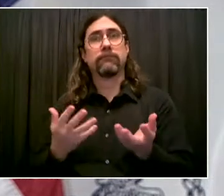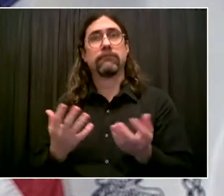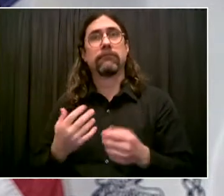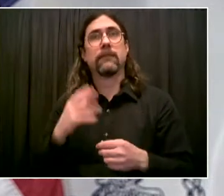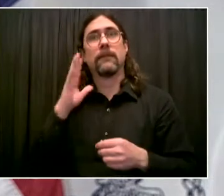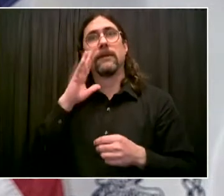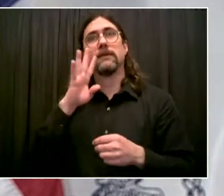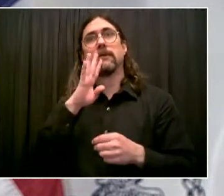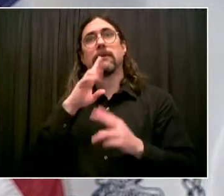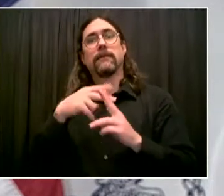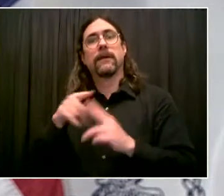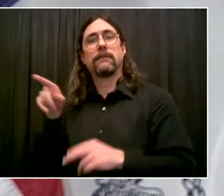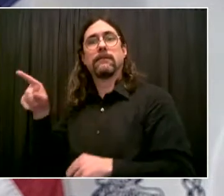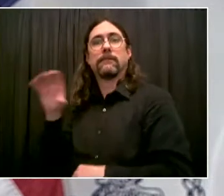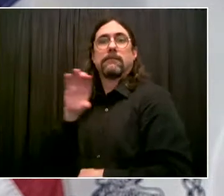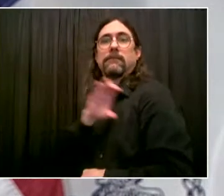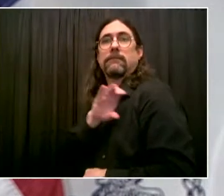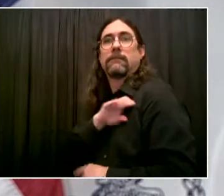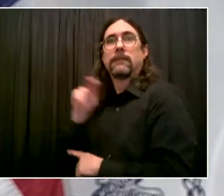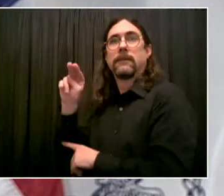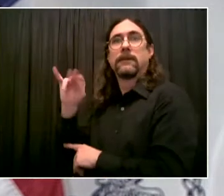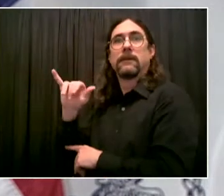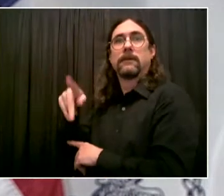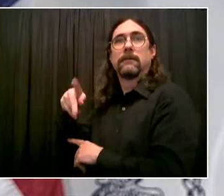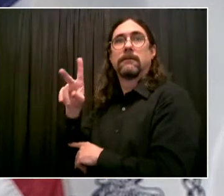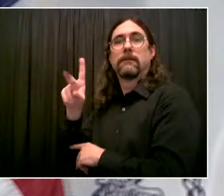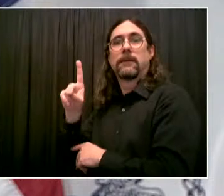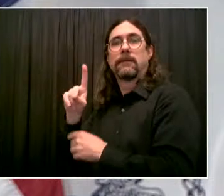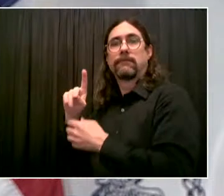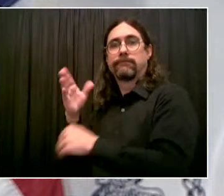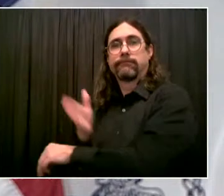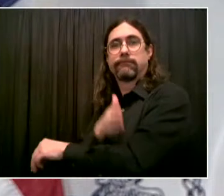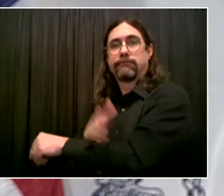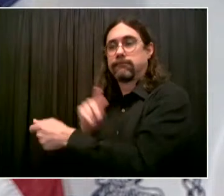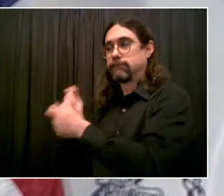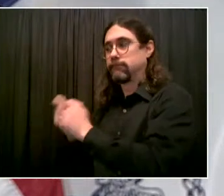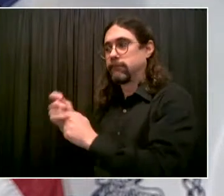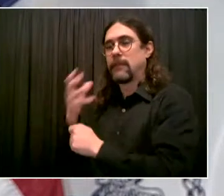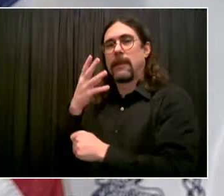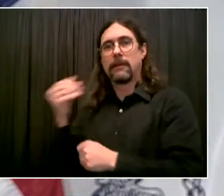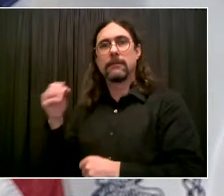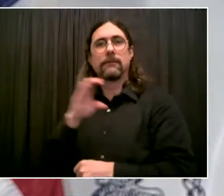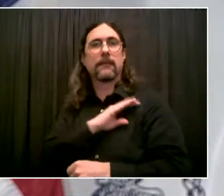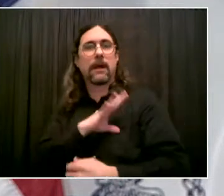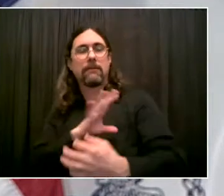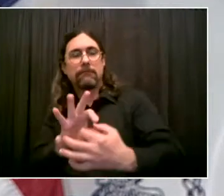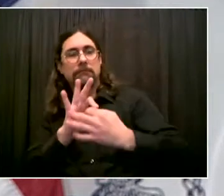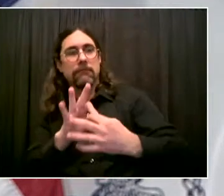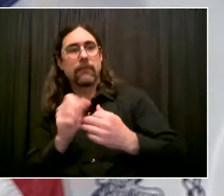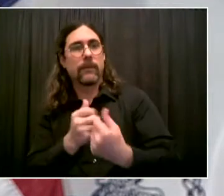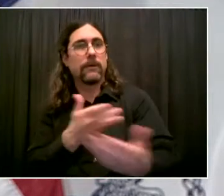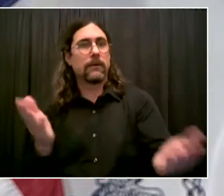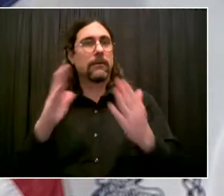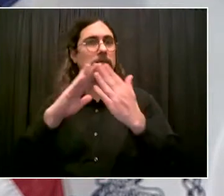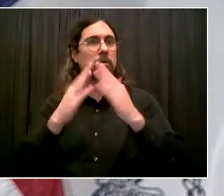LET ME SAY A FEW WORDS IN SPANISH GOING BACK TO THE TOPIC OF THE REFORMS TO THE NYPD AND POLICE COMMUNITY RELATIONS.